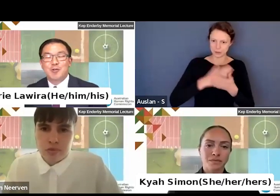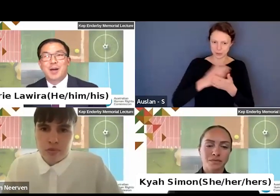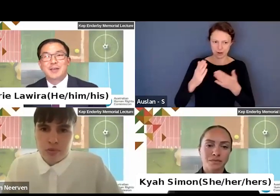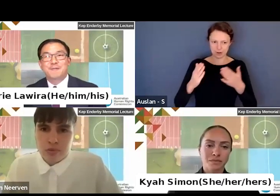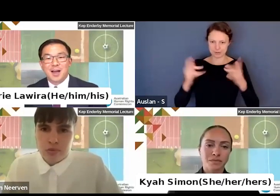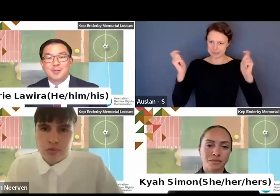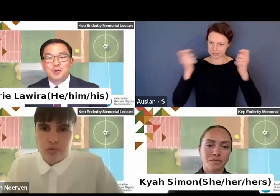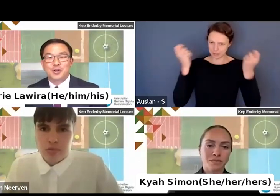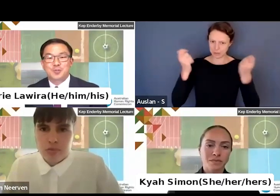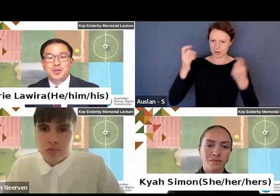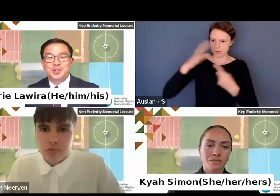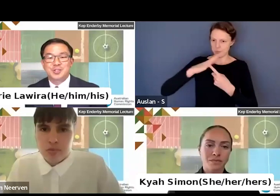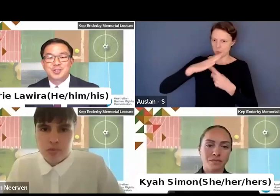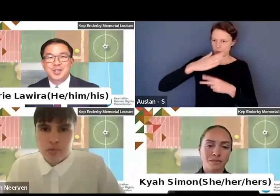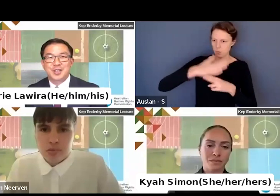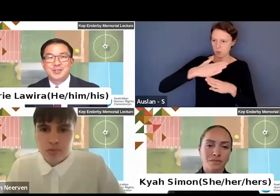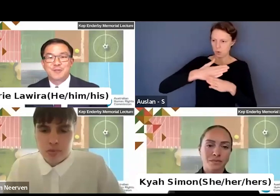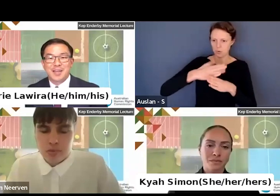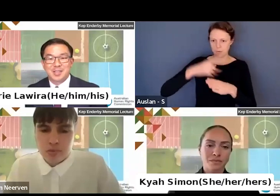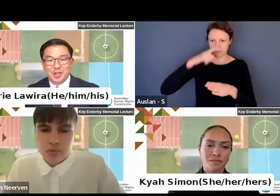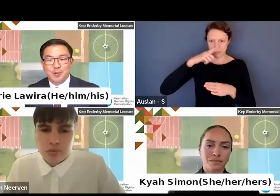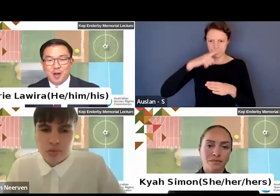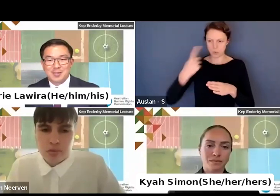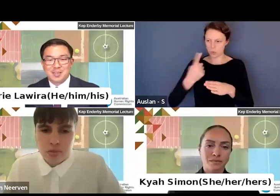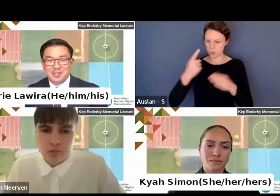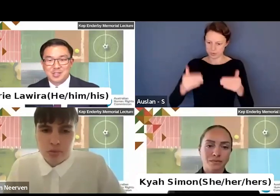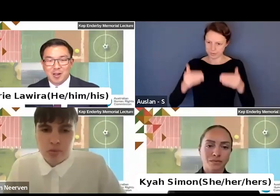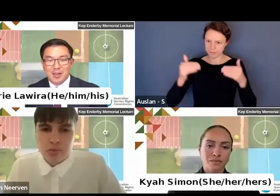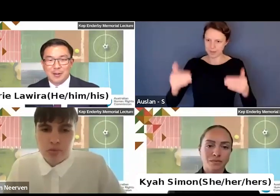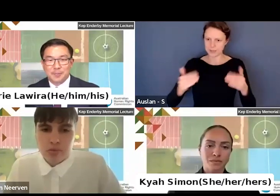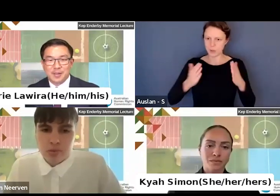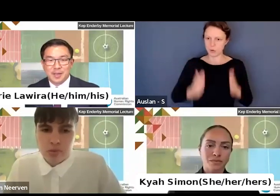who are making valuable contributions to advancing human rights in Australia.